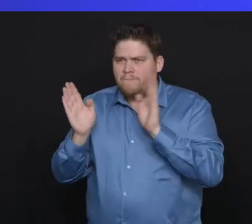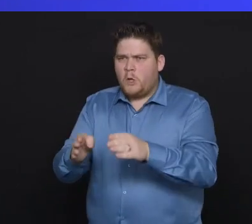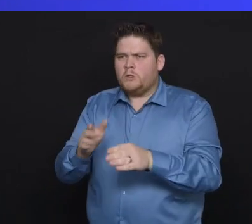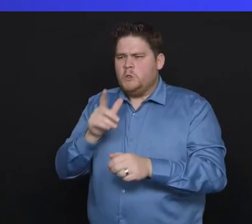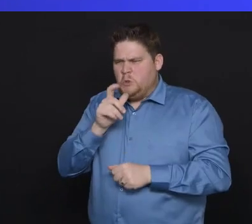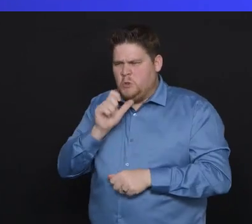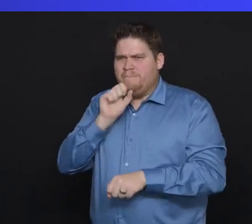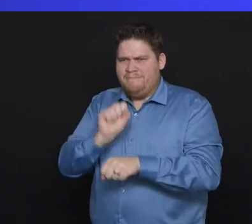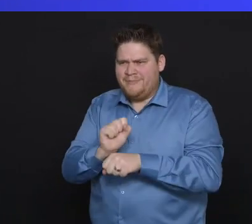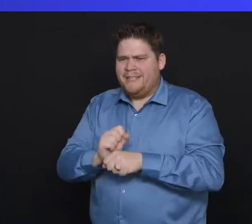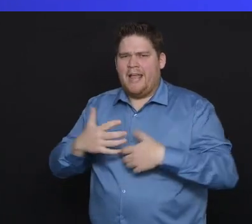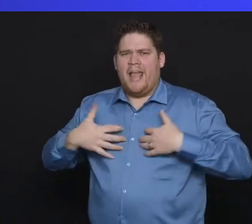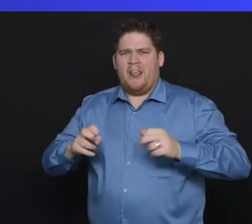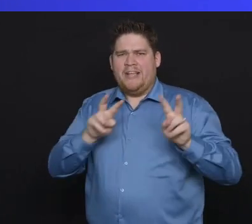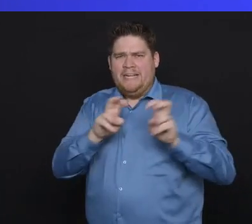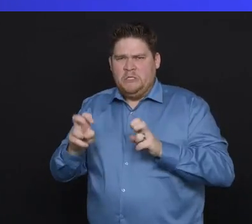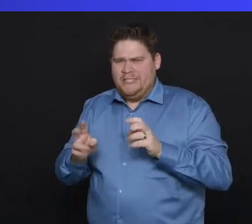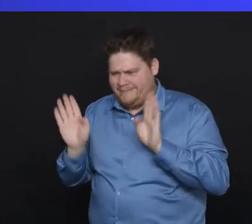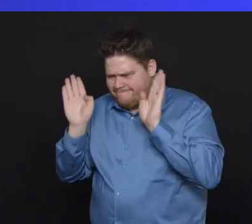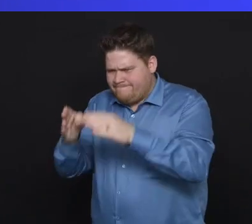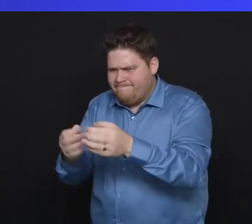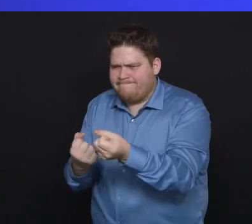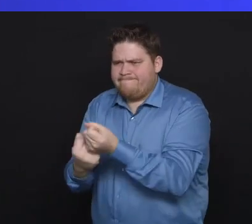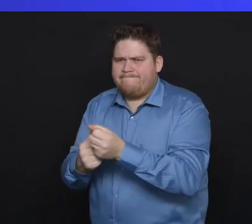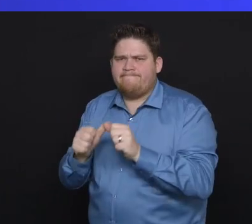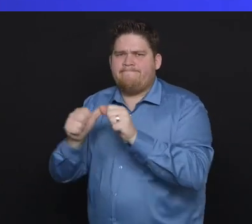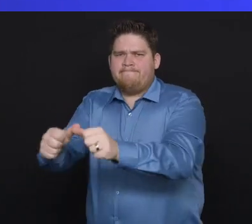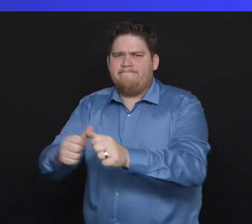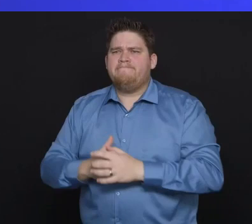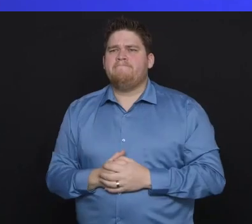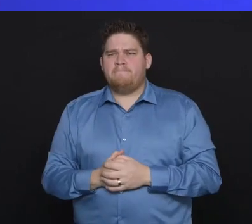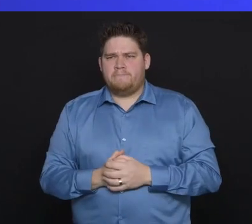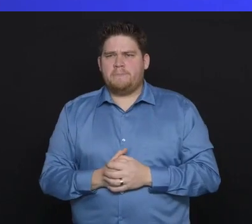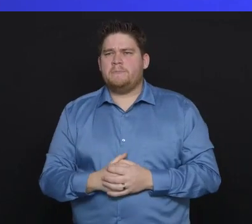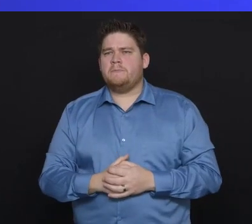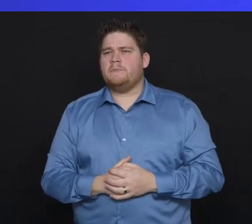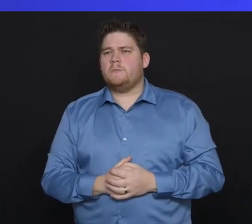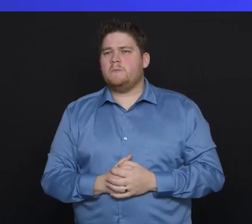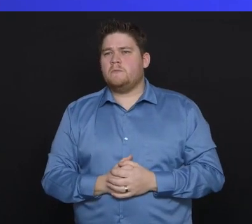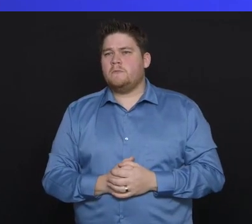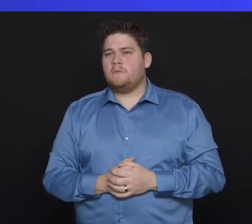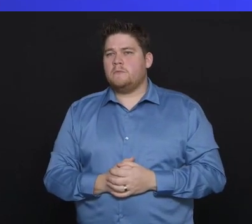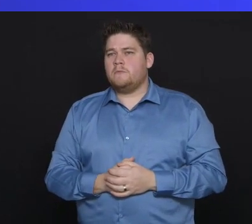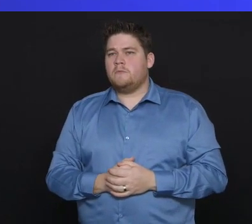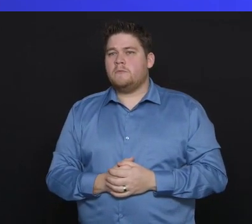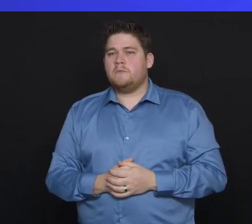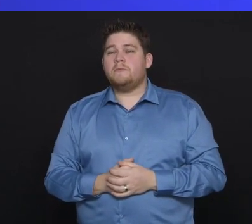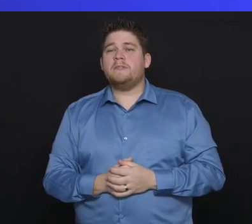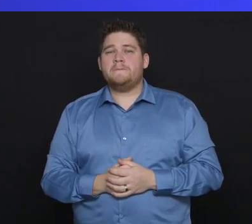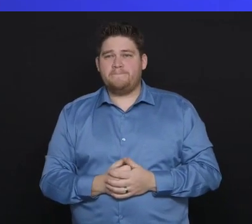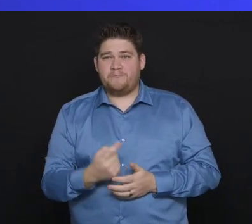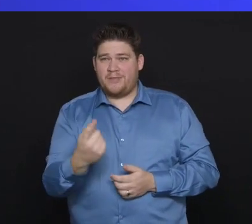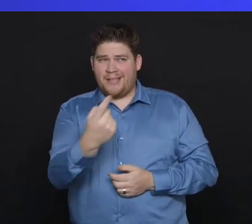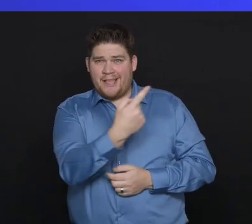source. Going back to the destination -- estimations of numbers, there are models that help us do